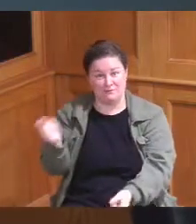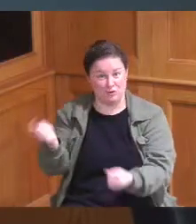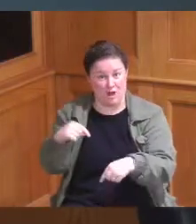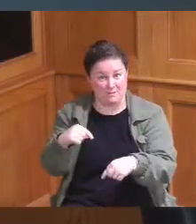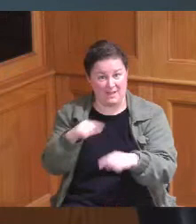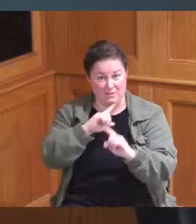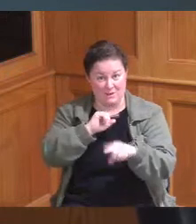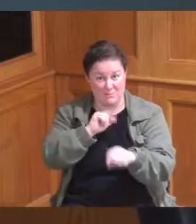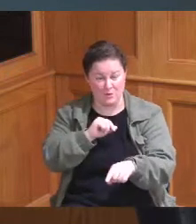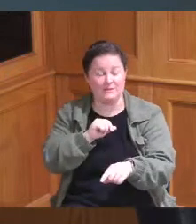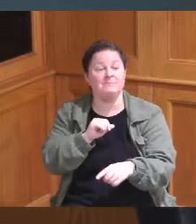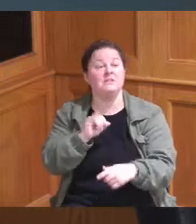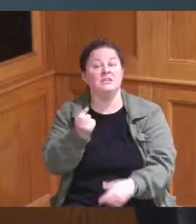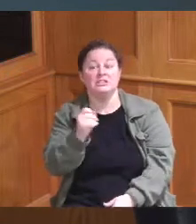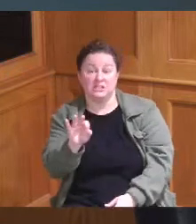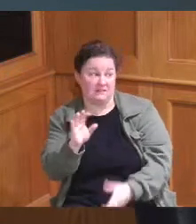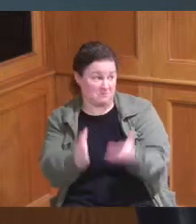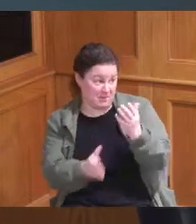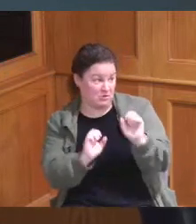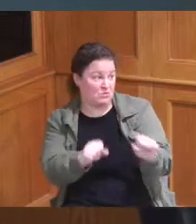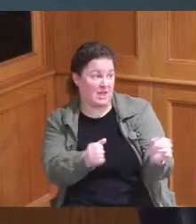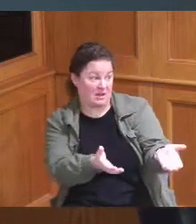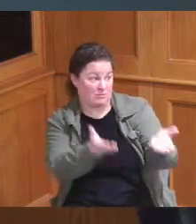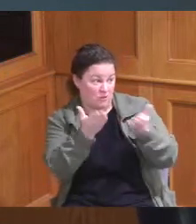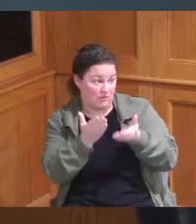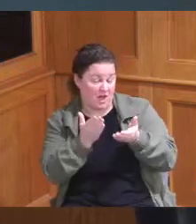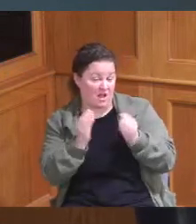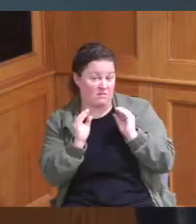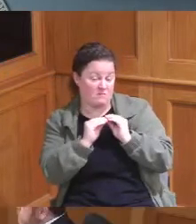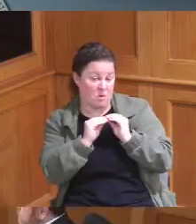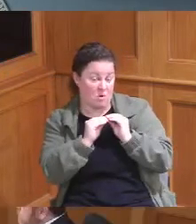maybe before Thursday I just want to make sure we're not investing in equipment that's no longer